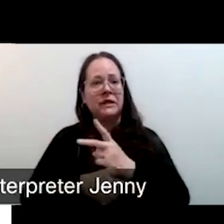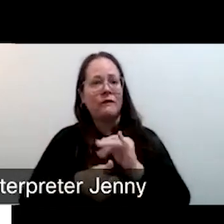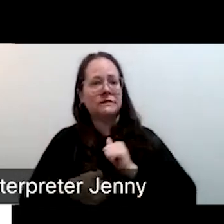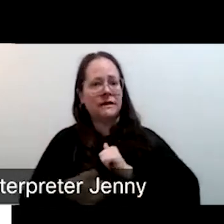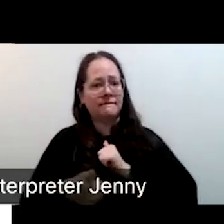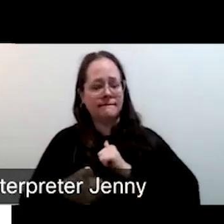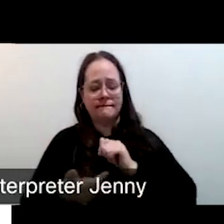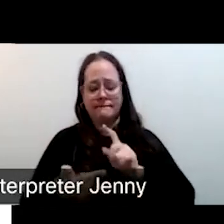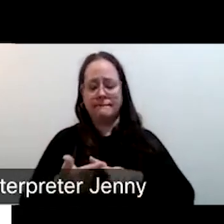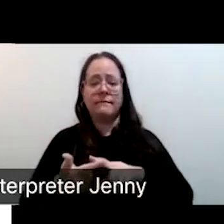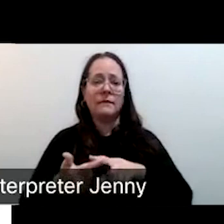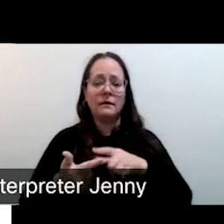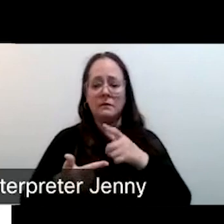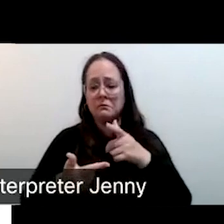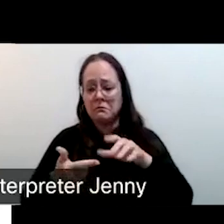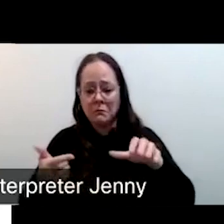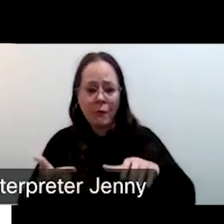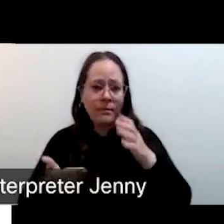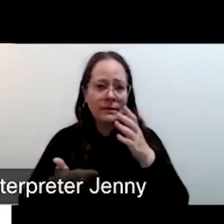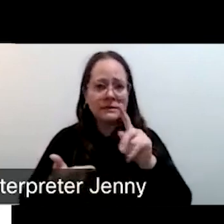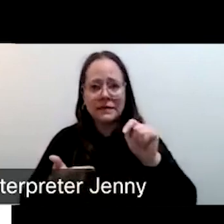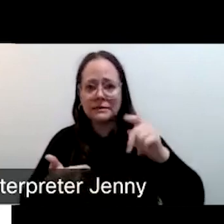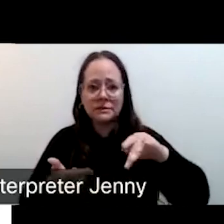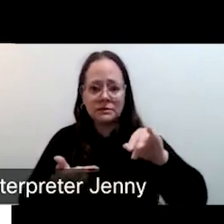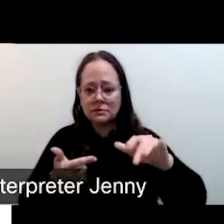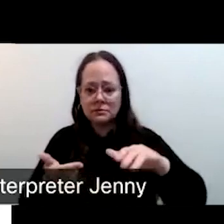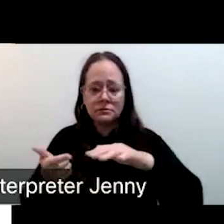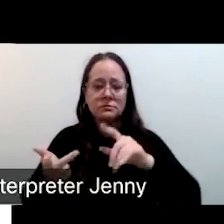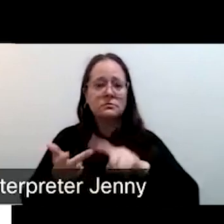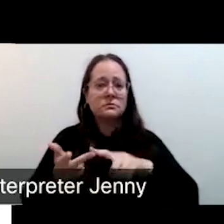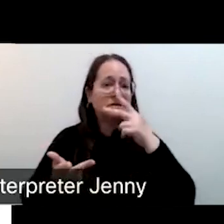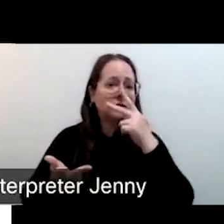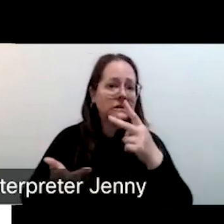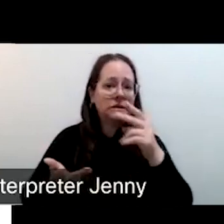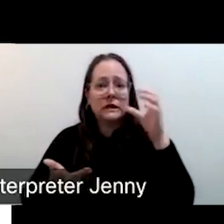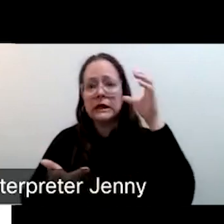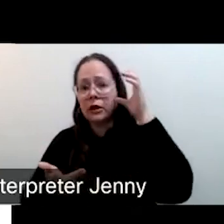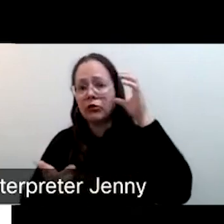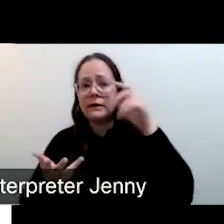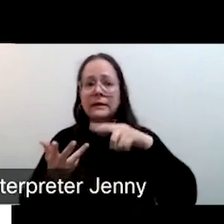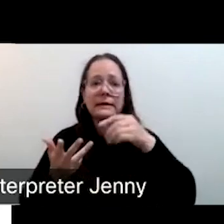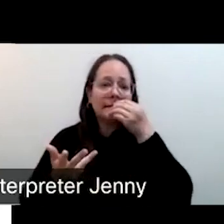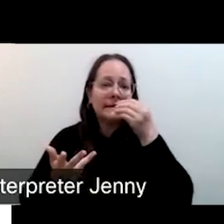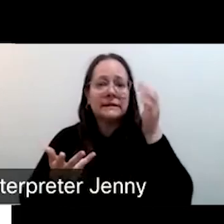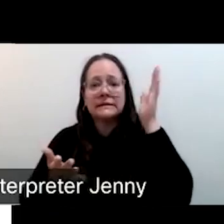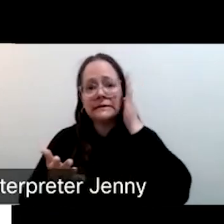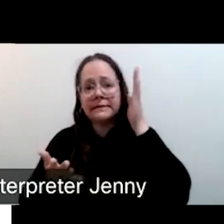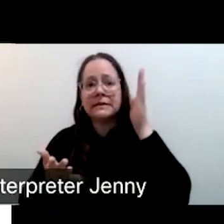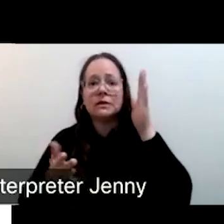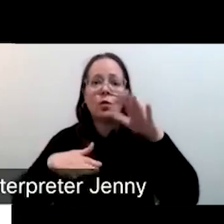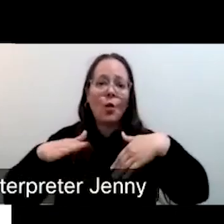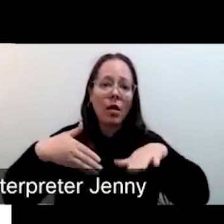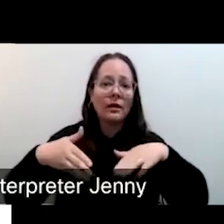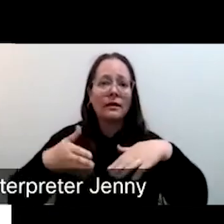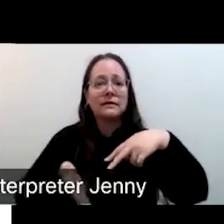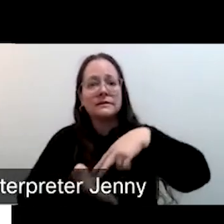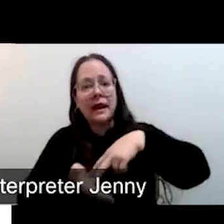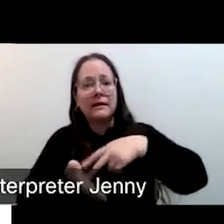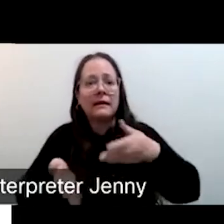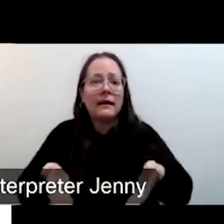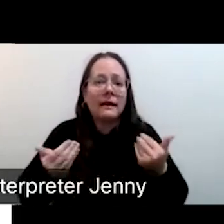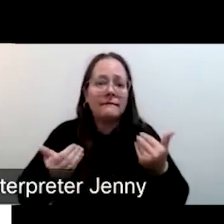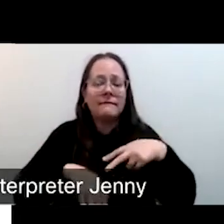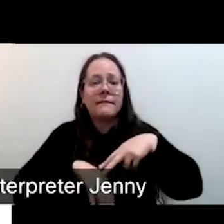manual tasks, seeing, hearing, eating, sleeping, walking, standing, lifting, bending, speaking,